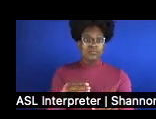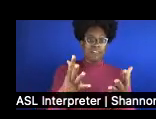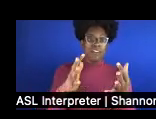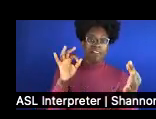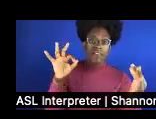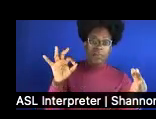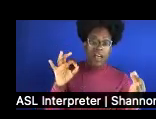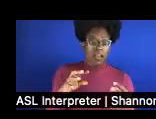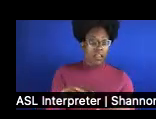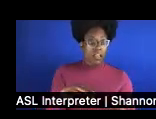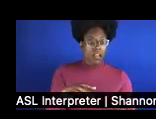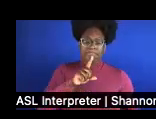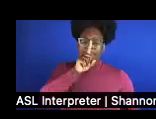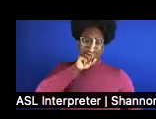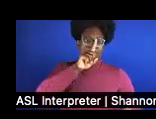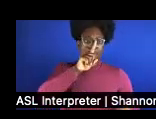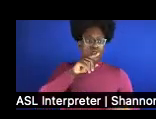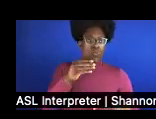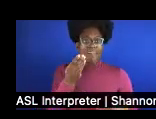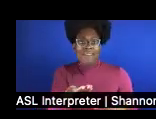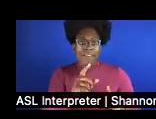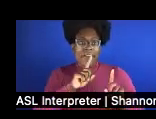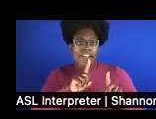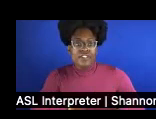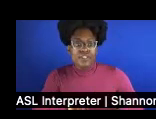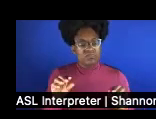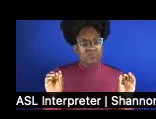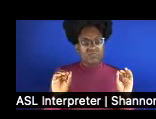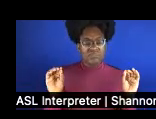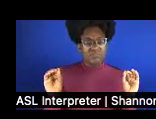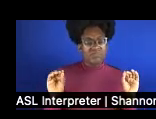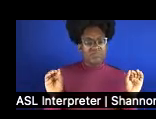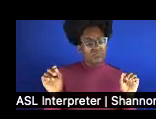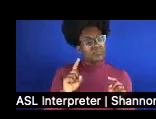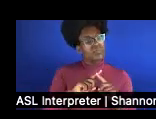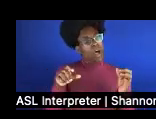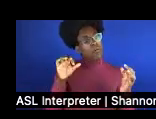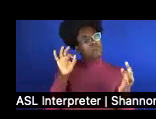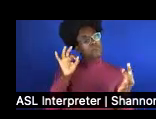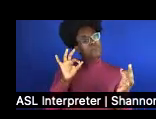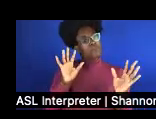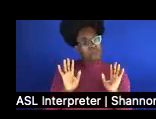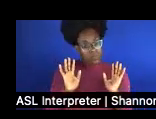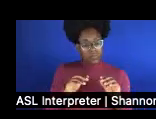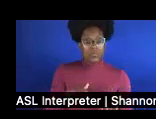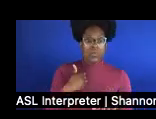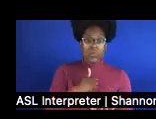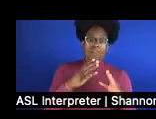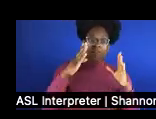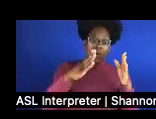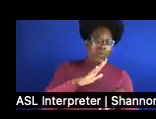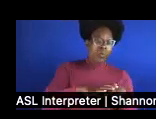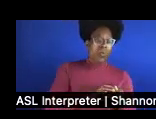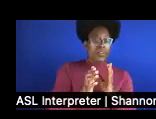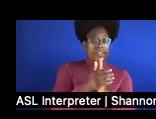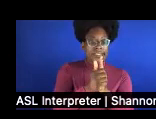the non-directive approach, where we focus more on skill transfer and learner autonomy. We try to